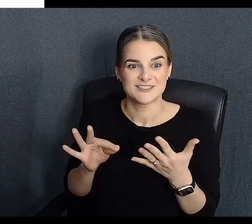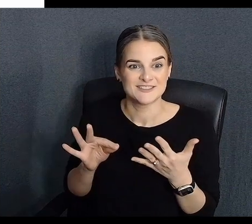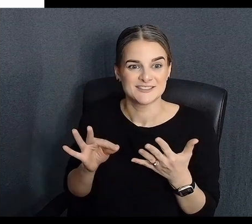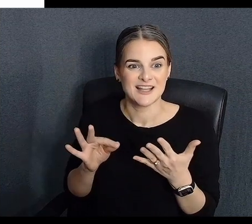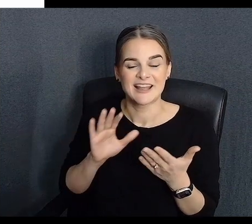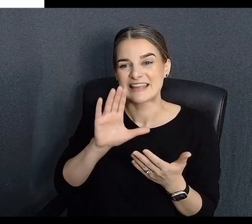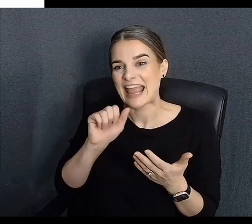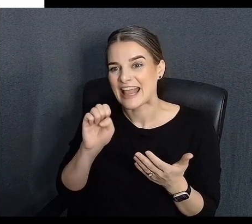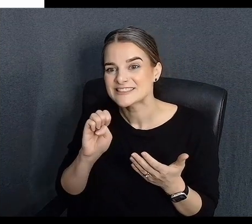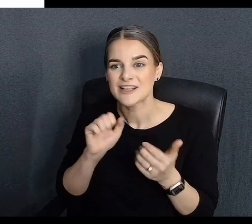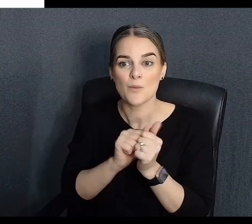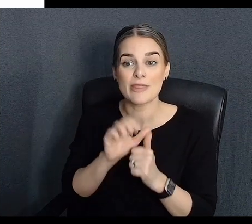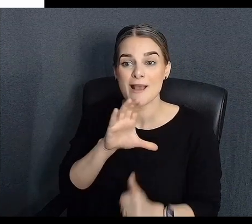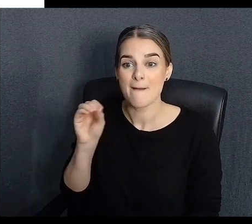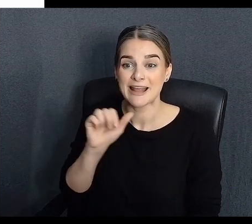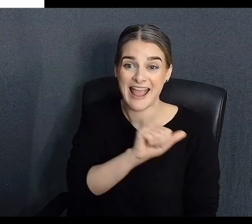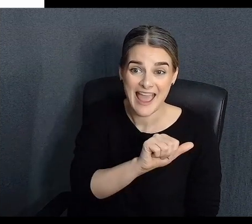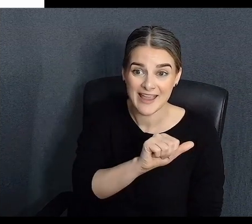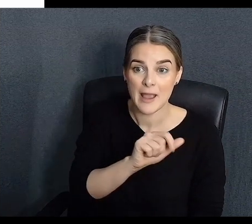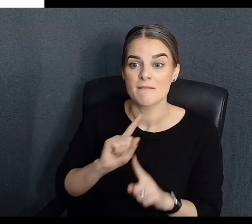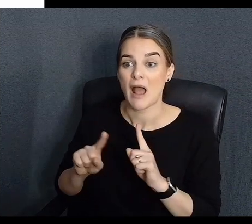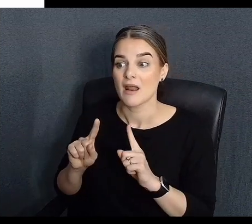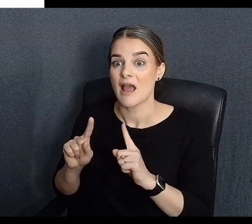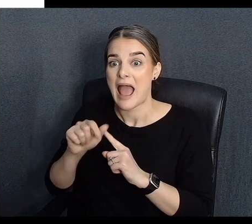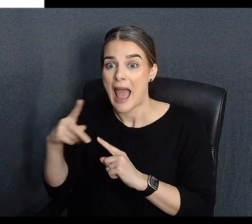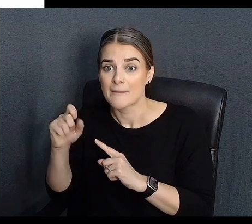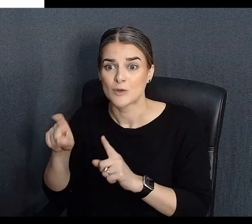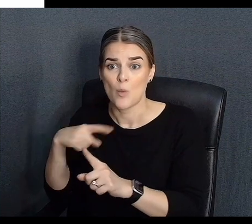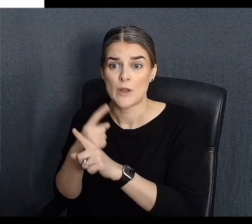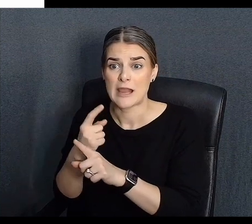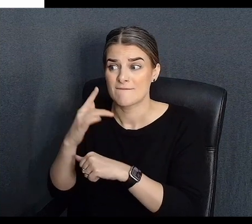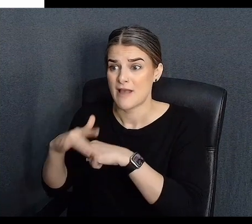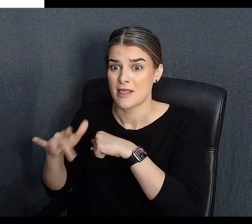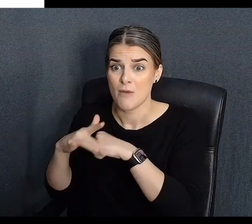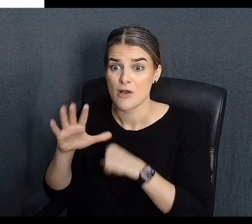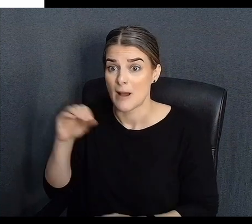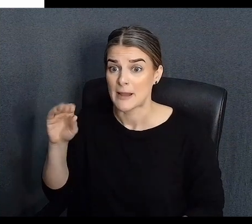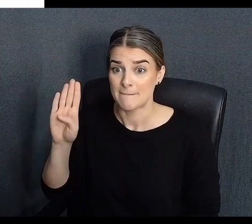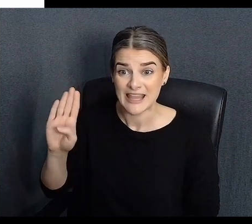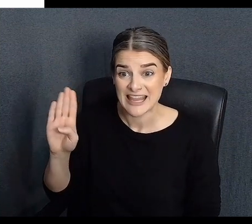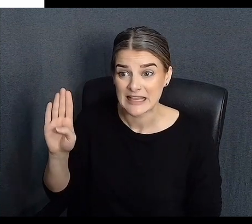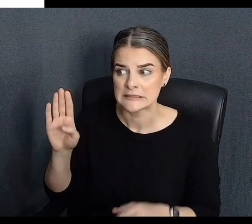is only available from company B. So you might then have to make a choice with which